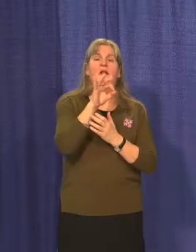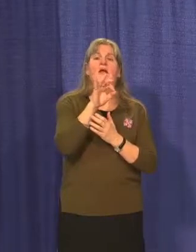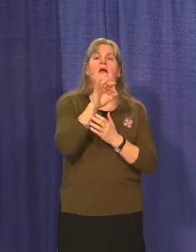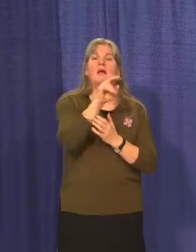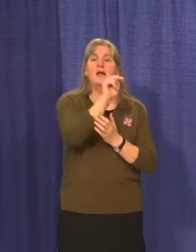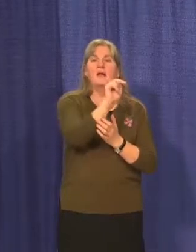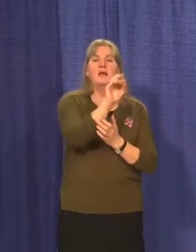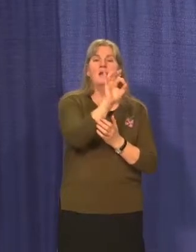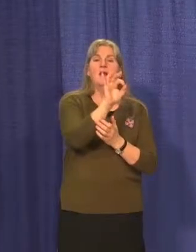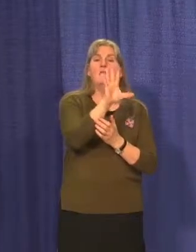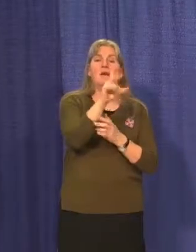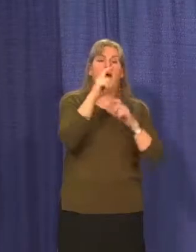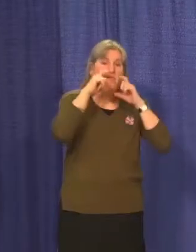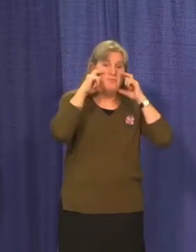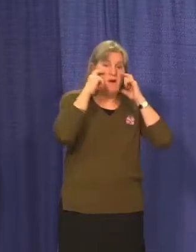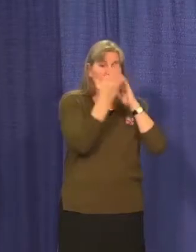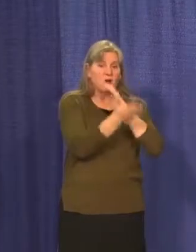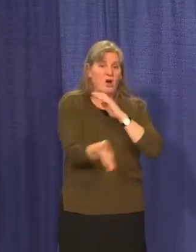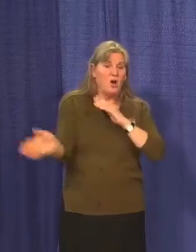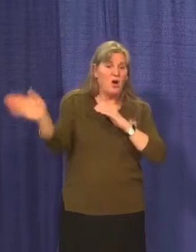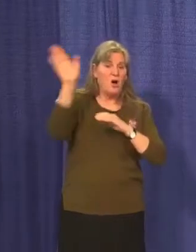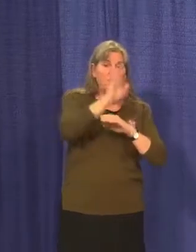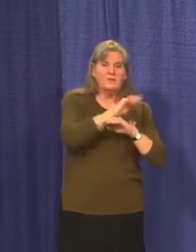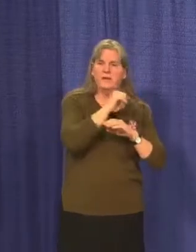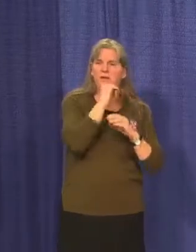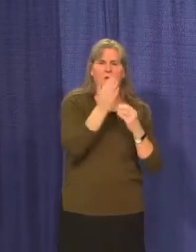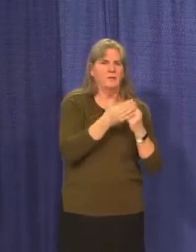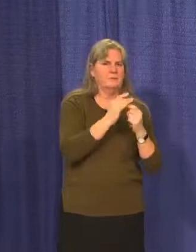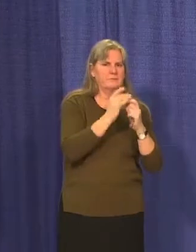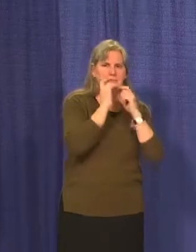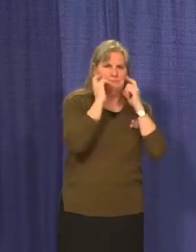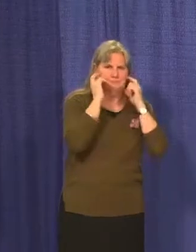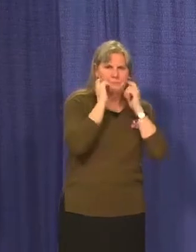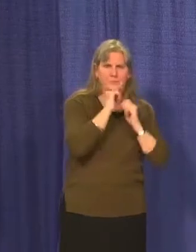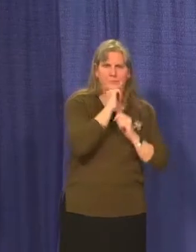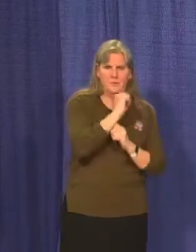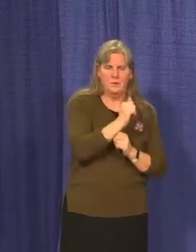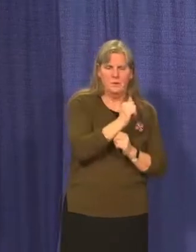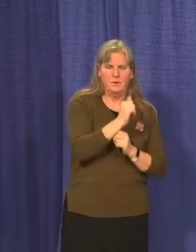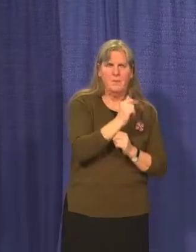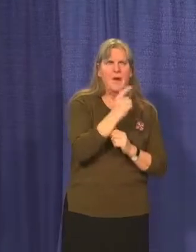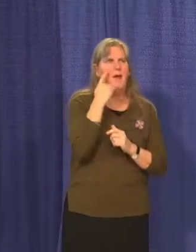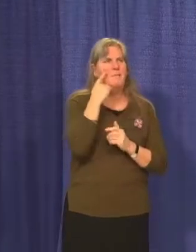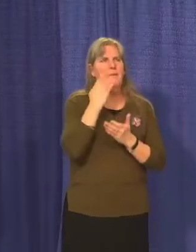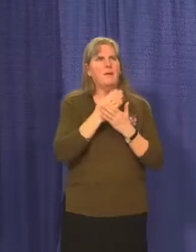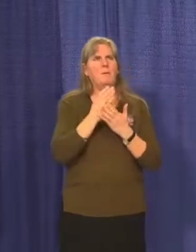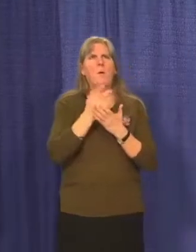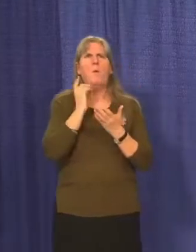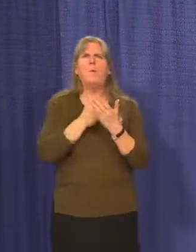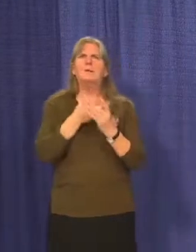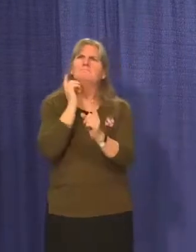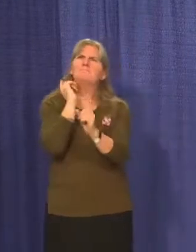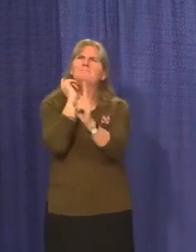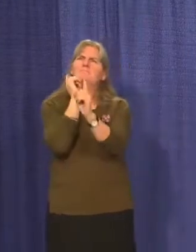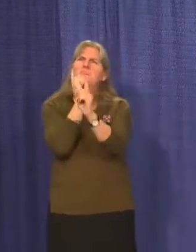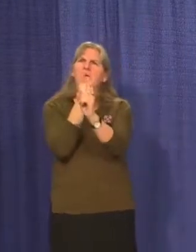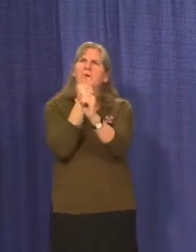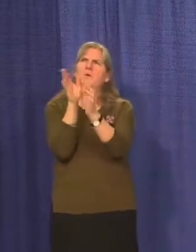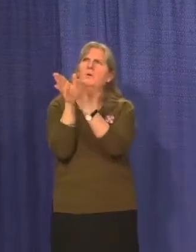day. And when we are really looking for, what is the goal of use in